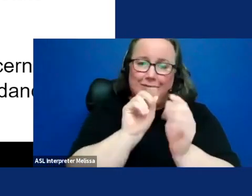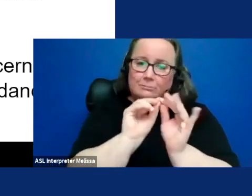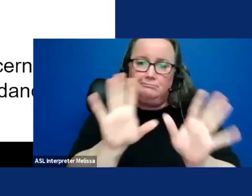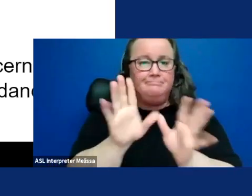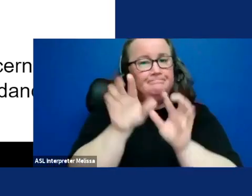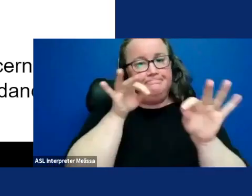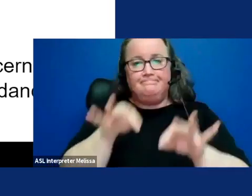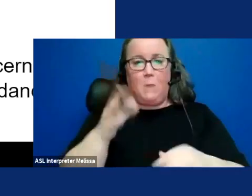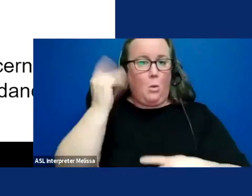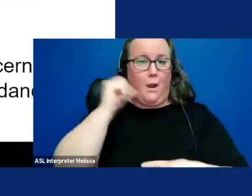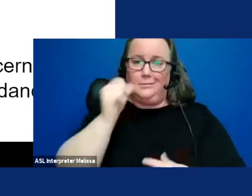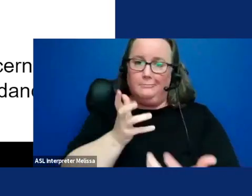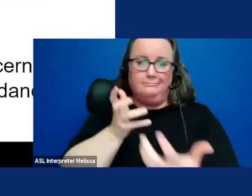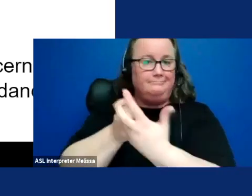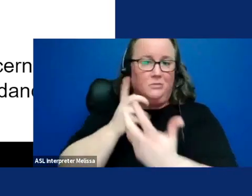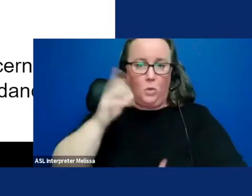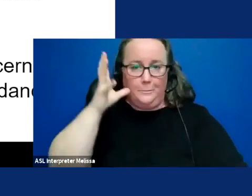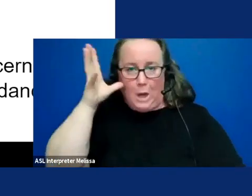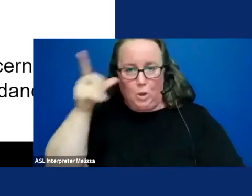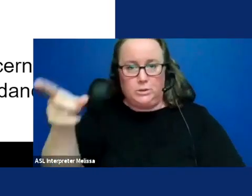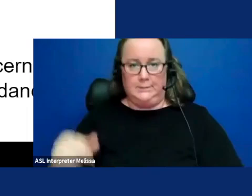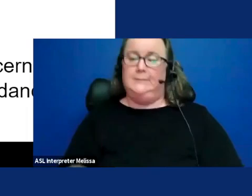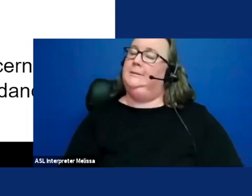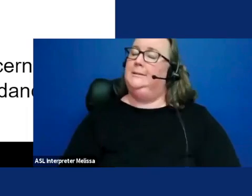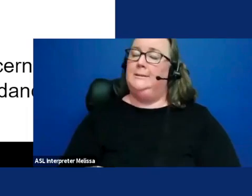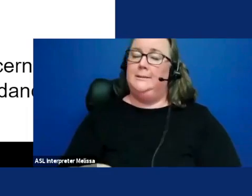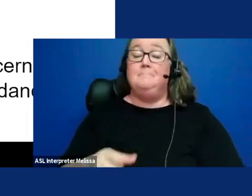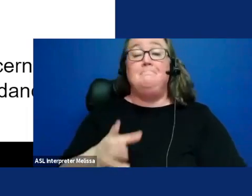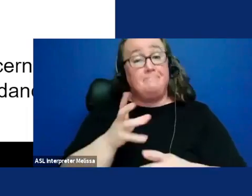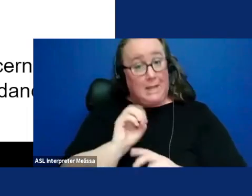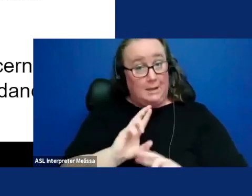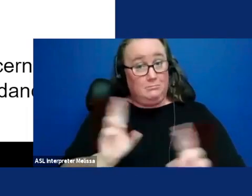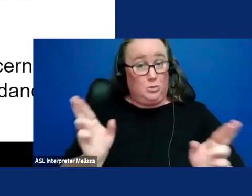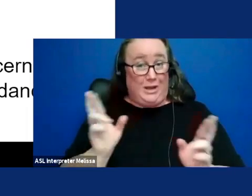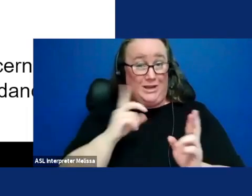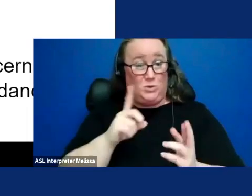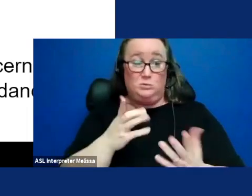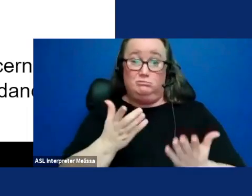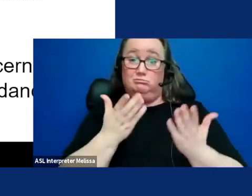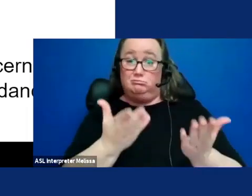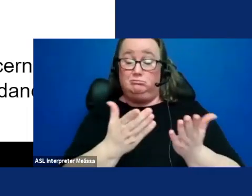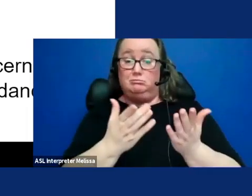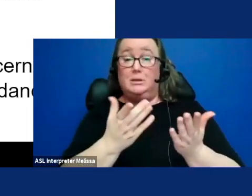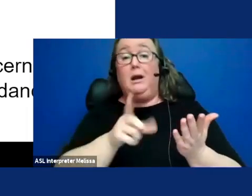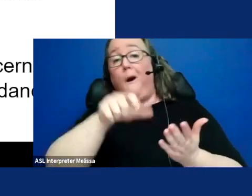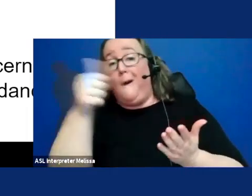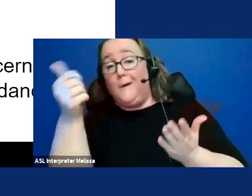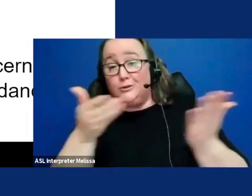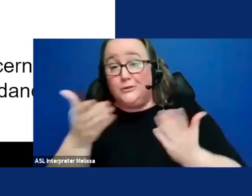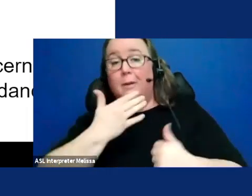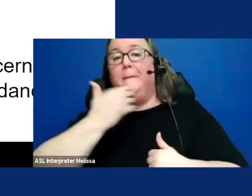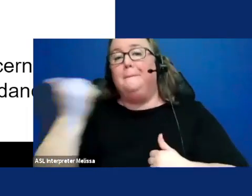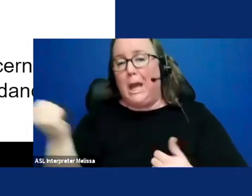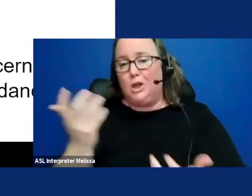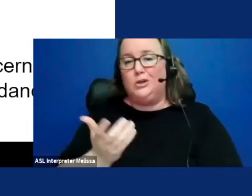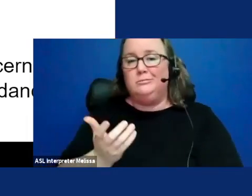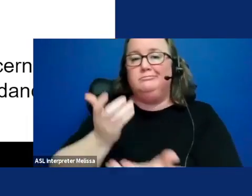And then be also prepared to recommend a service that could better supplement or address the agency's concerns.